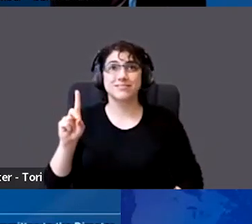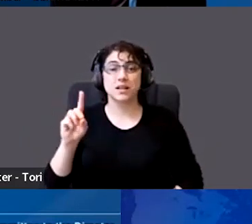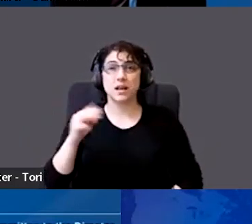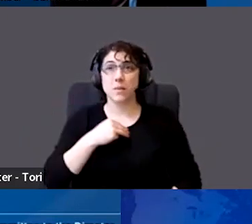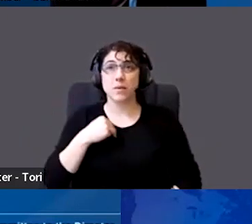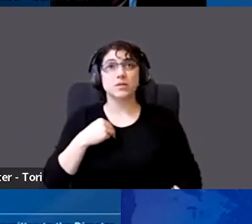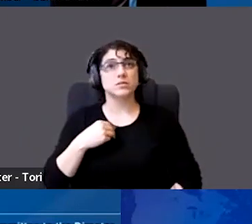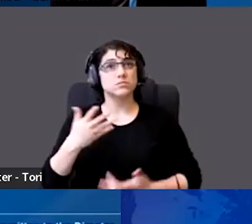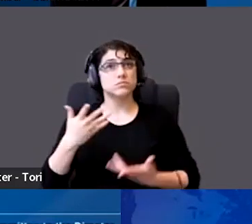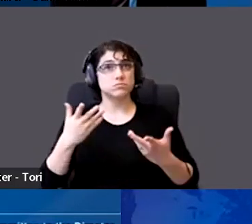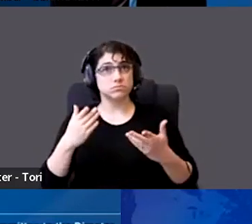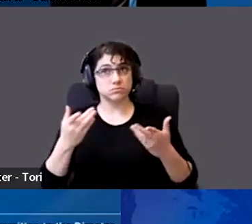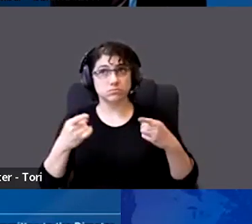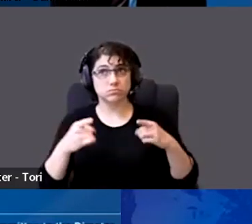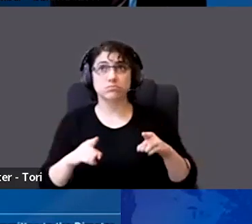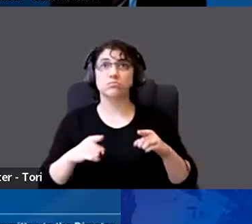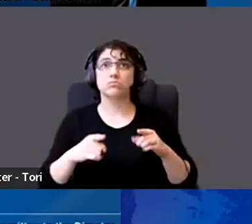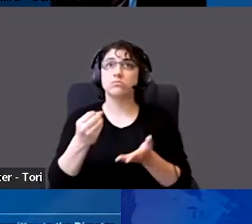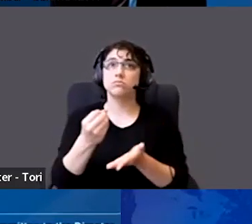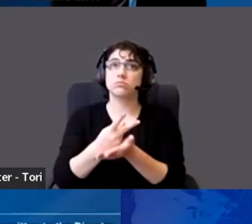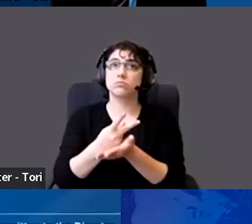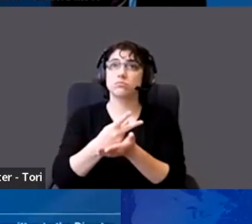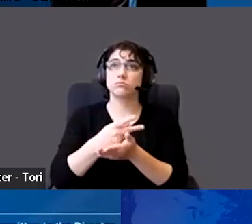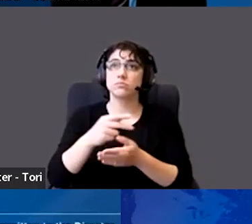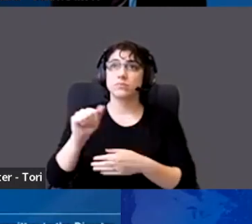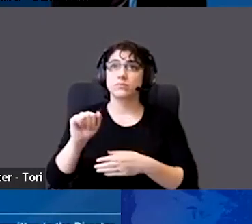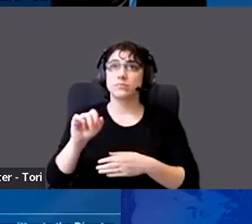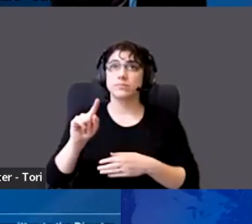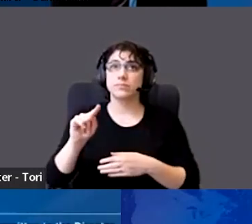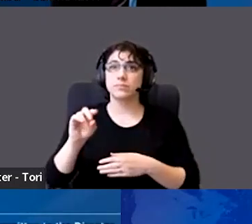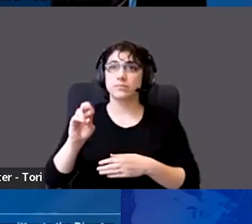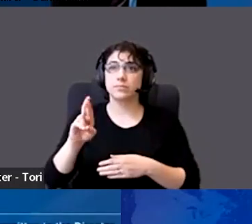that TOR signify by raising your hand or saying, "Aye?" Aye.